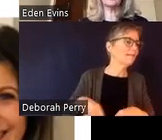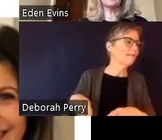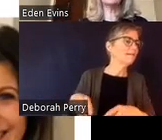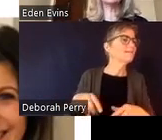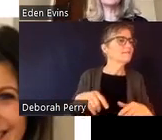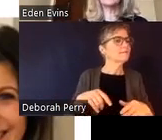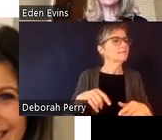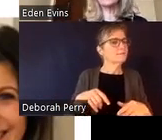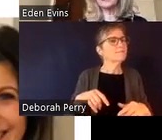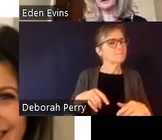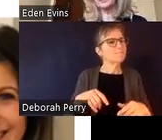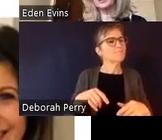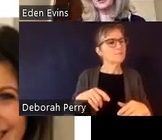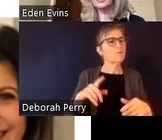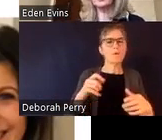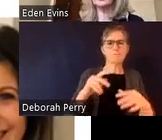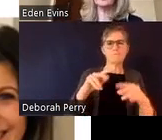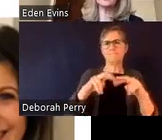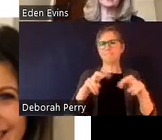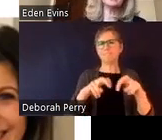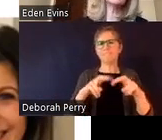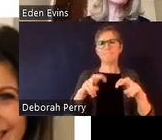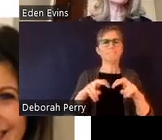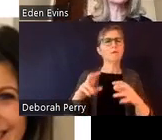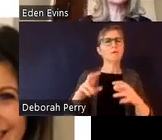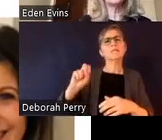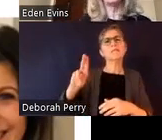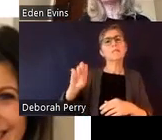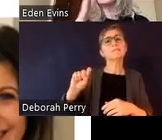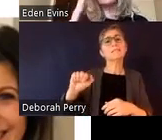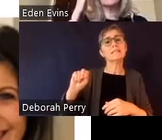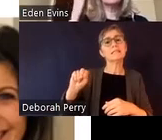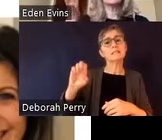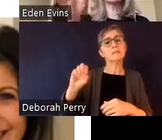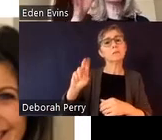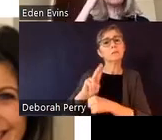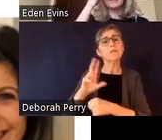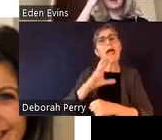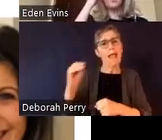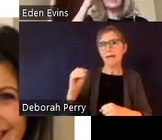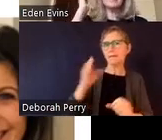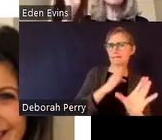and psychiatric symptoms. You know, the kids we talk to - they use language like “oh cannabis